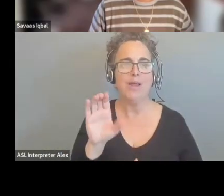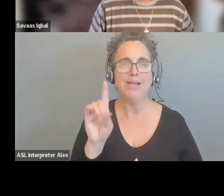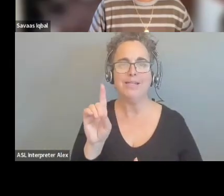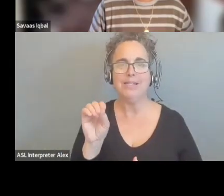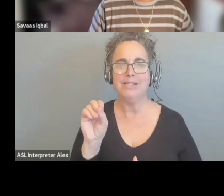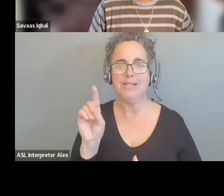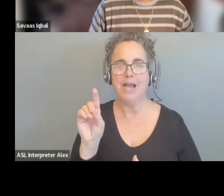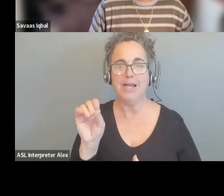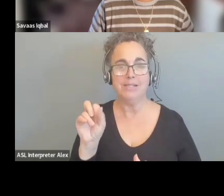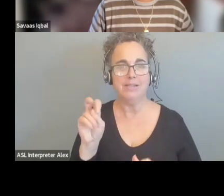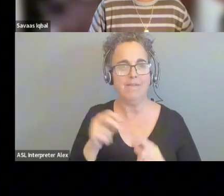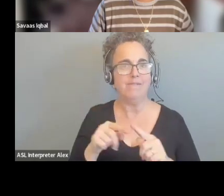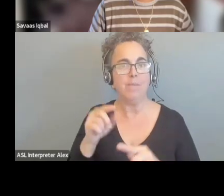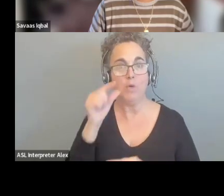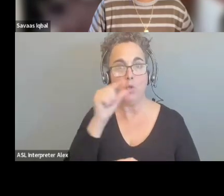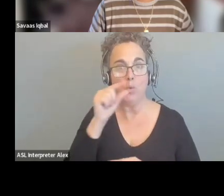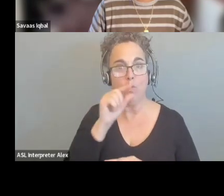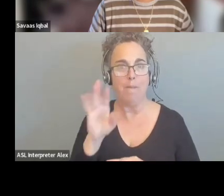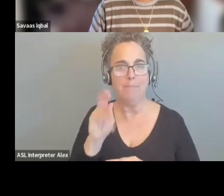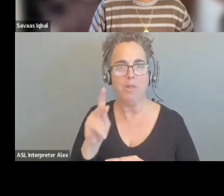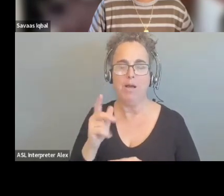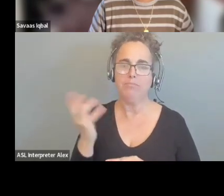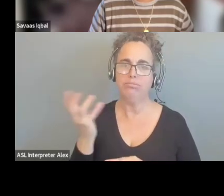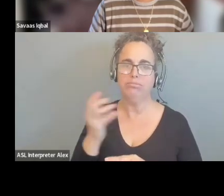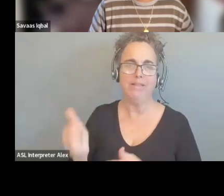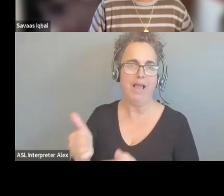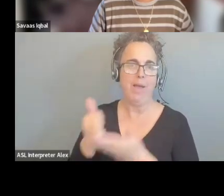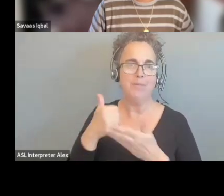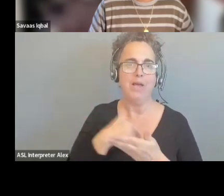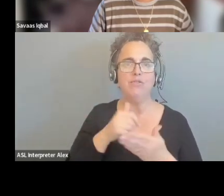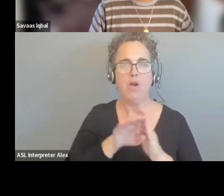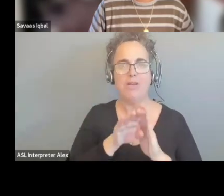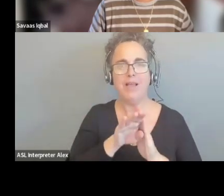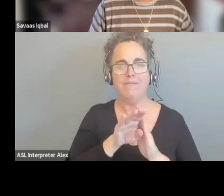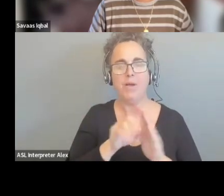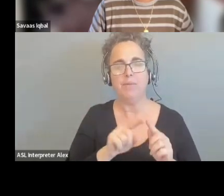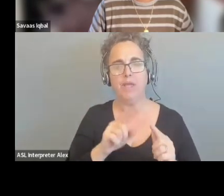who has helped us tremendously with sort of developing the auto generation software and our website.